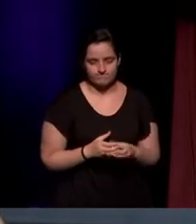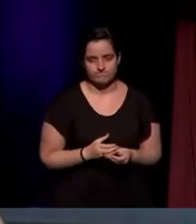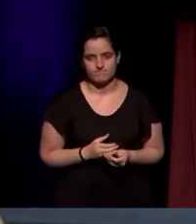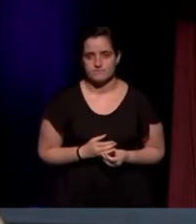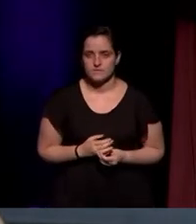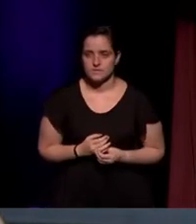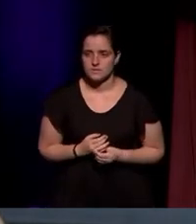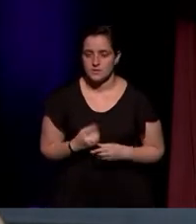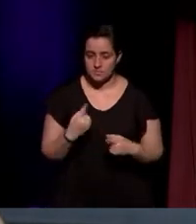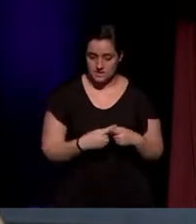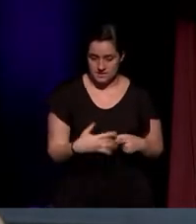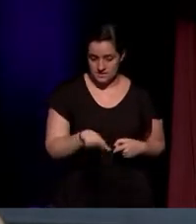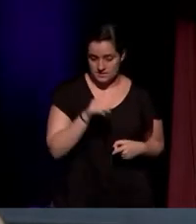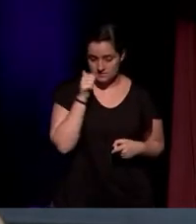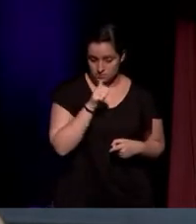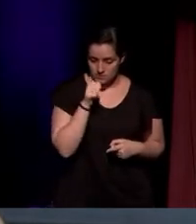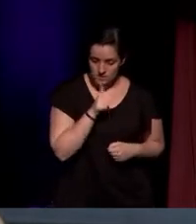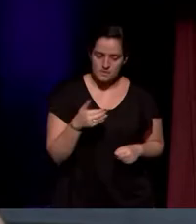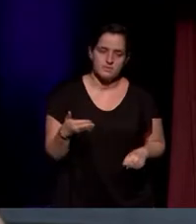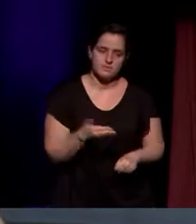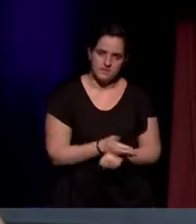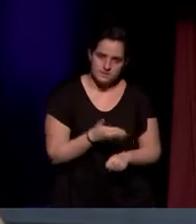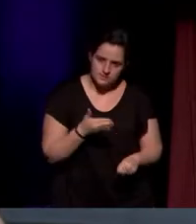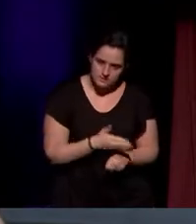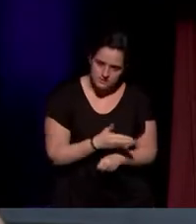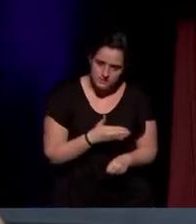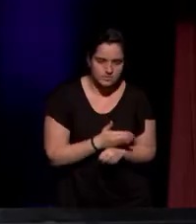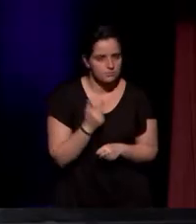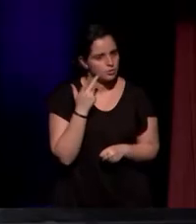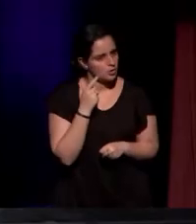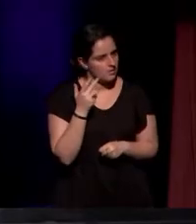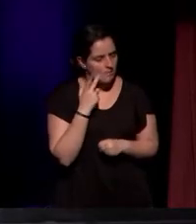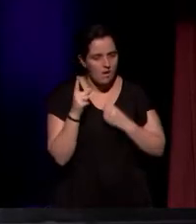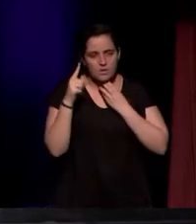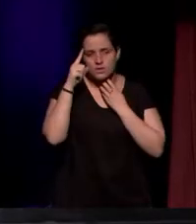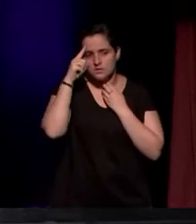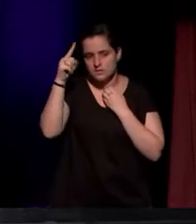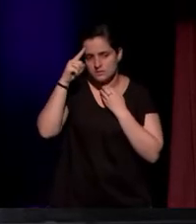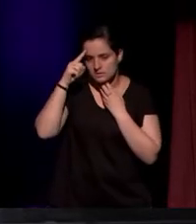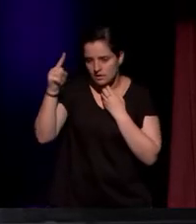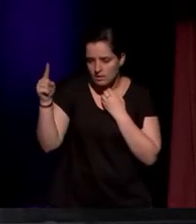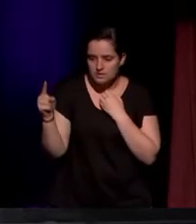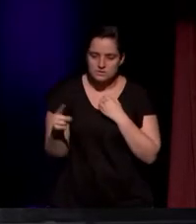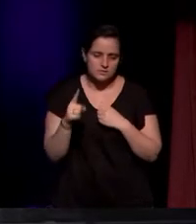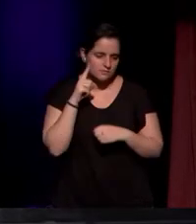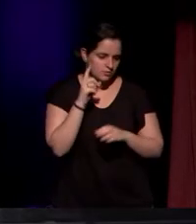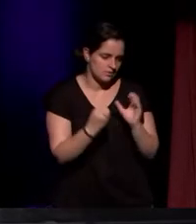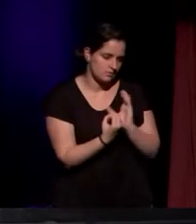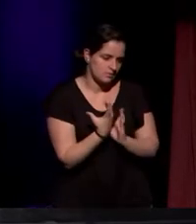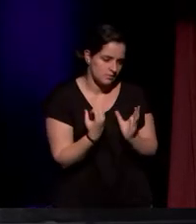These women usually participate in the dates, the day of the creation of the Female Detachment,